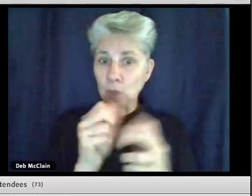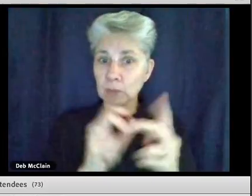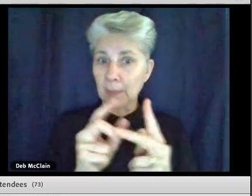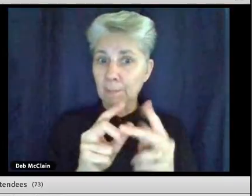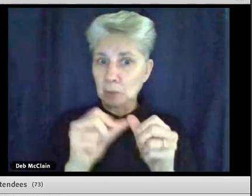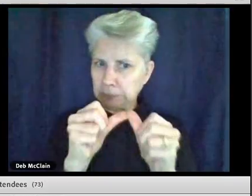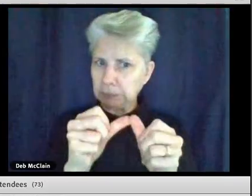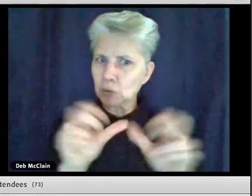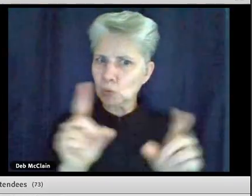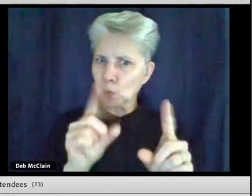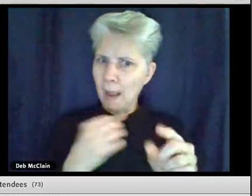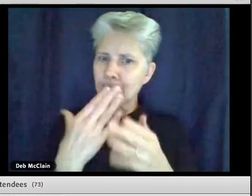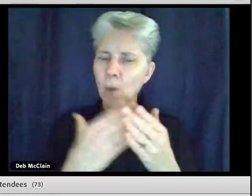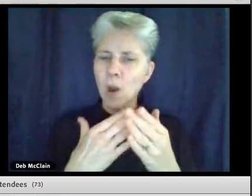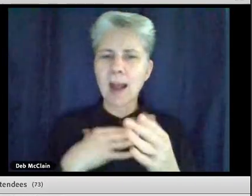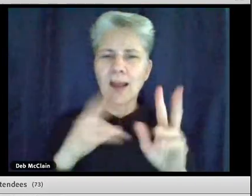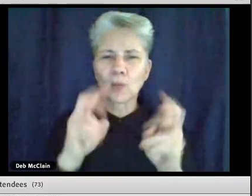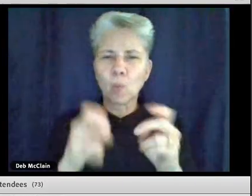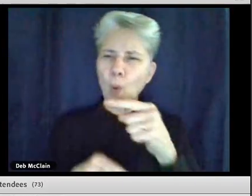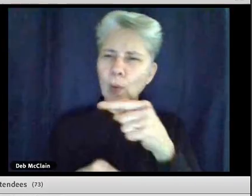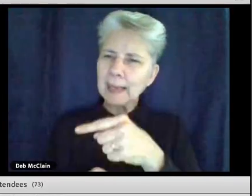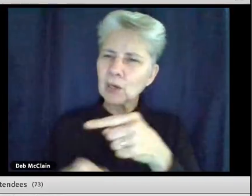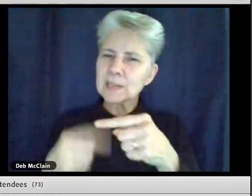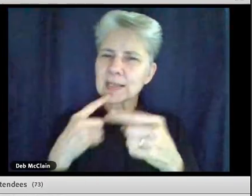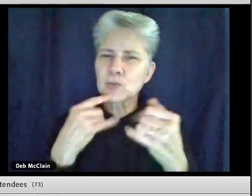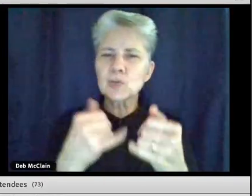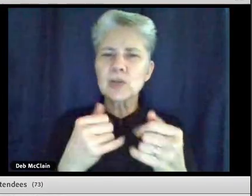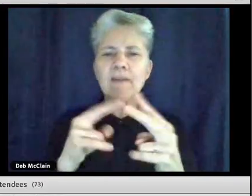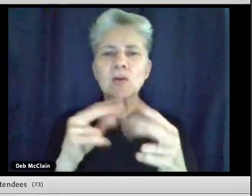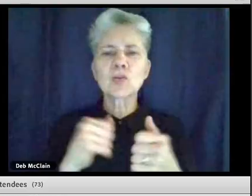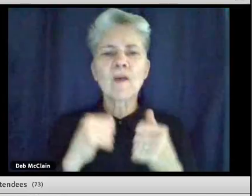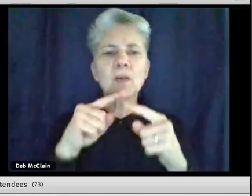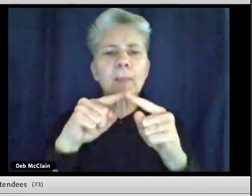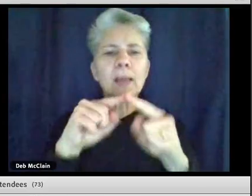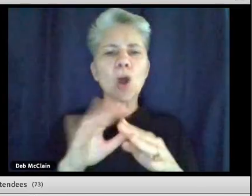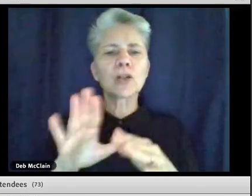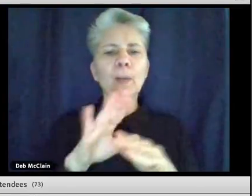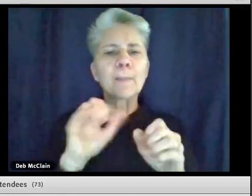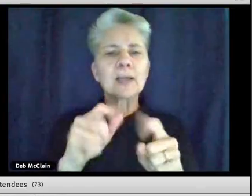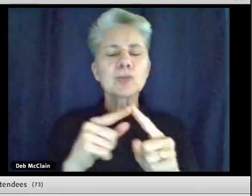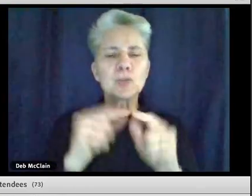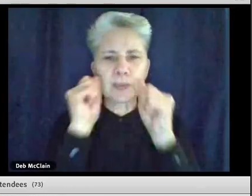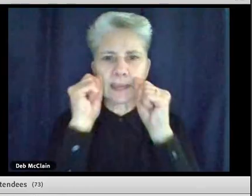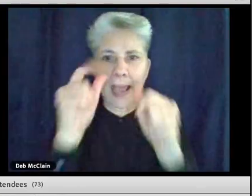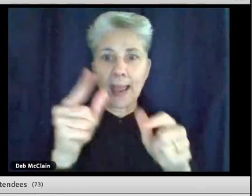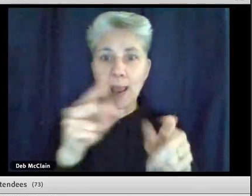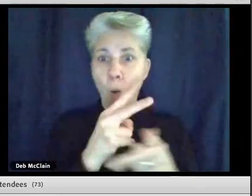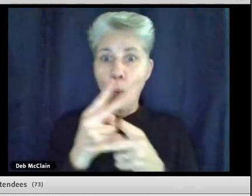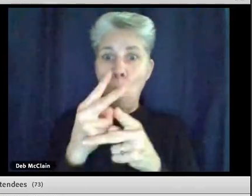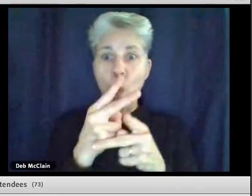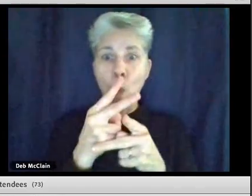but I am going to remain vigilant like most people, and I like this quote by Martin Luther King. He says, "Today our very survival